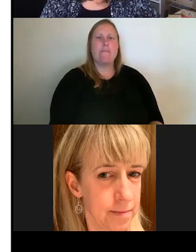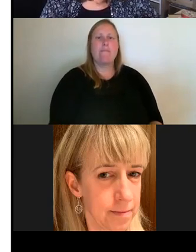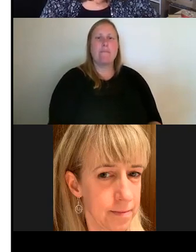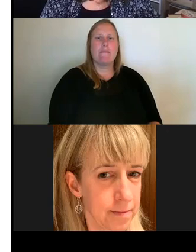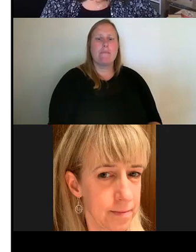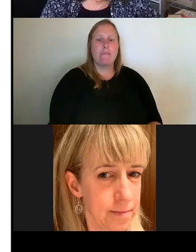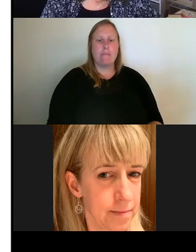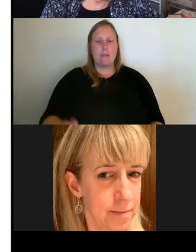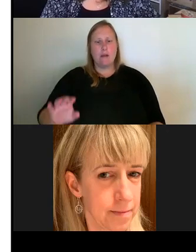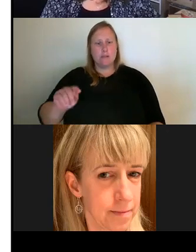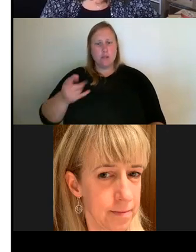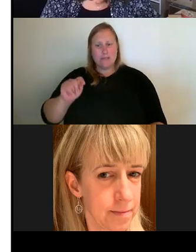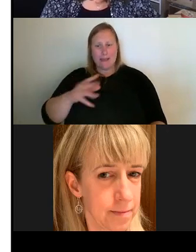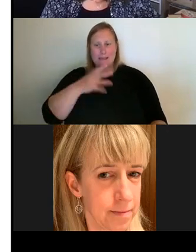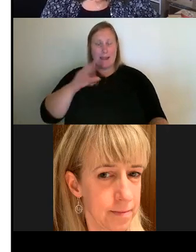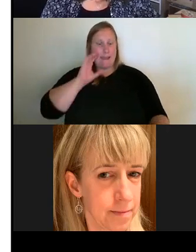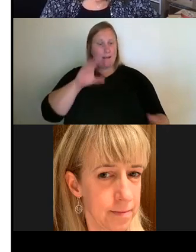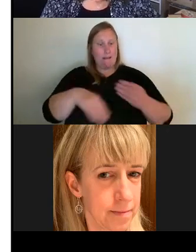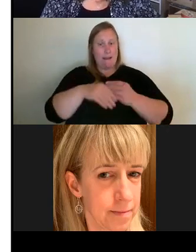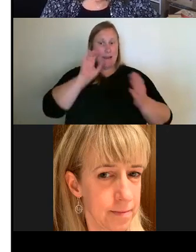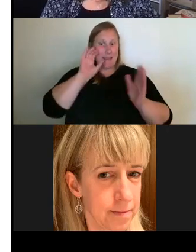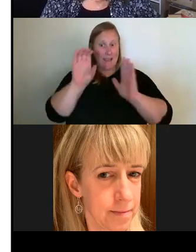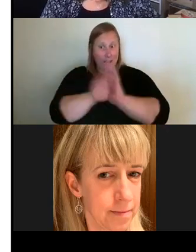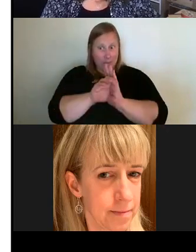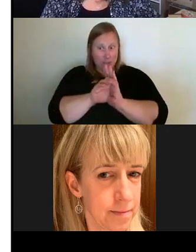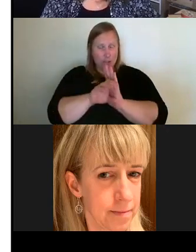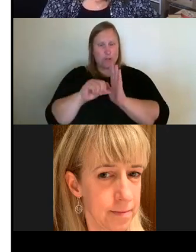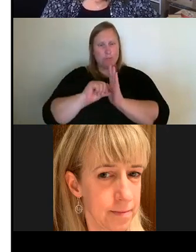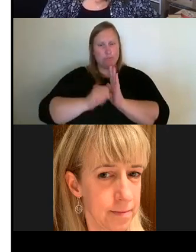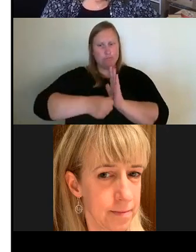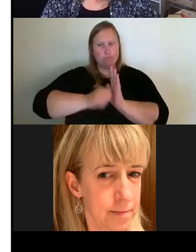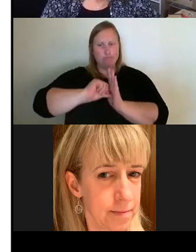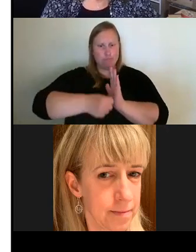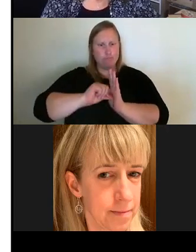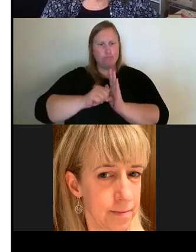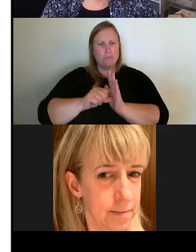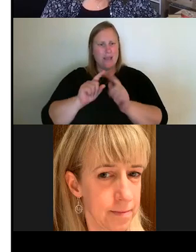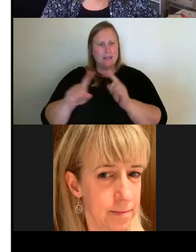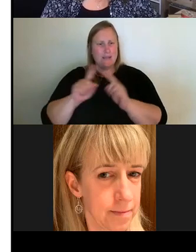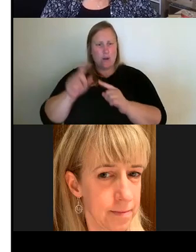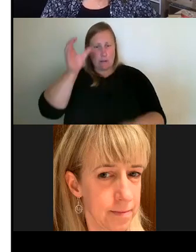Adding images to reinforce the concepts makes content easier to understand.